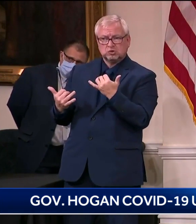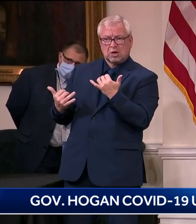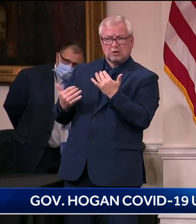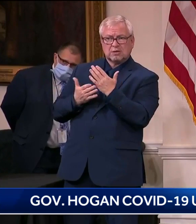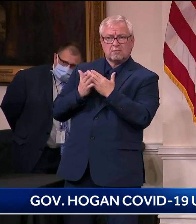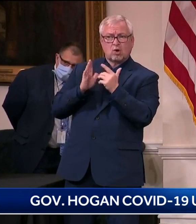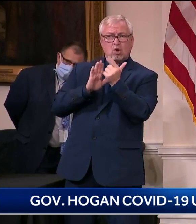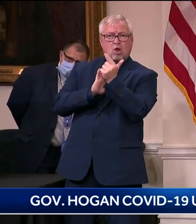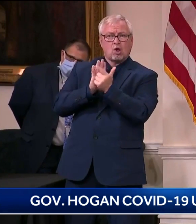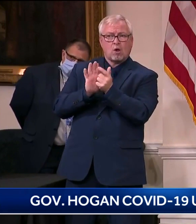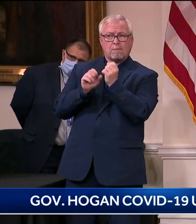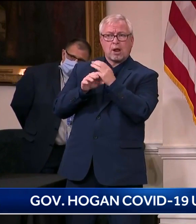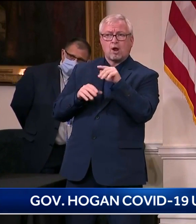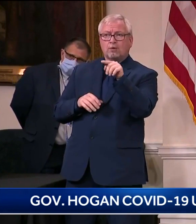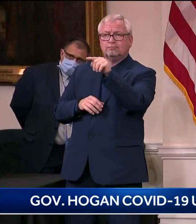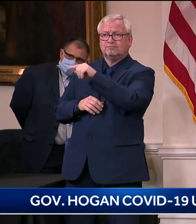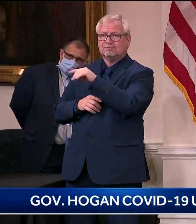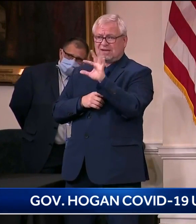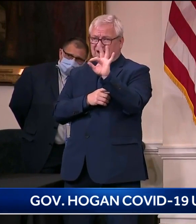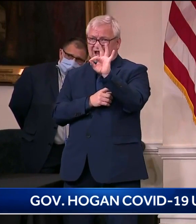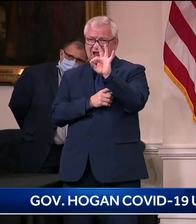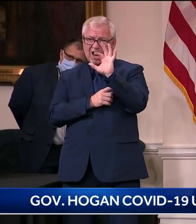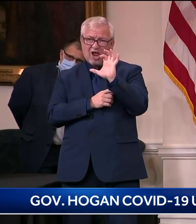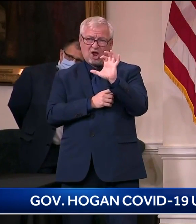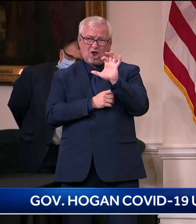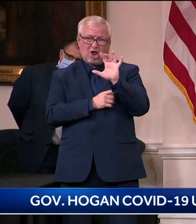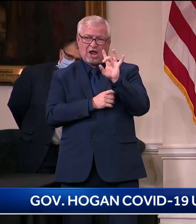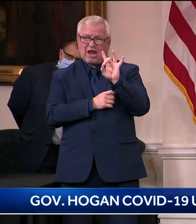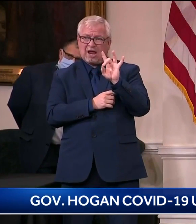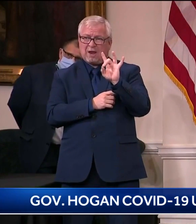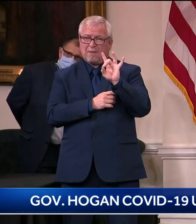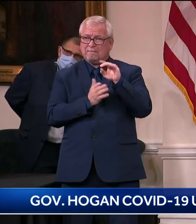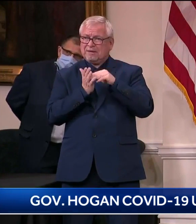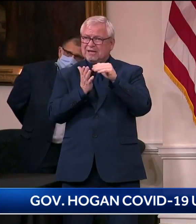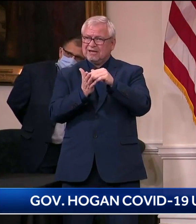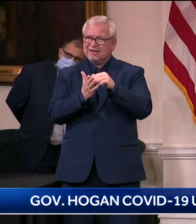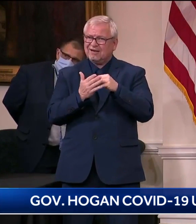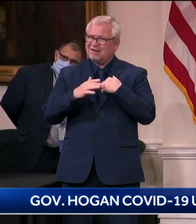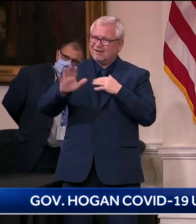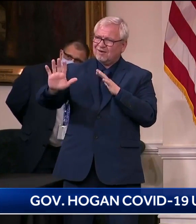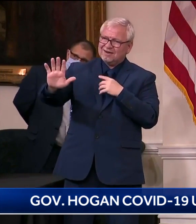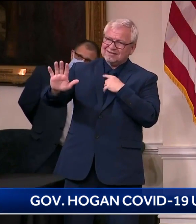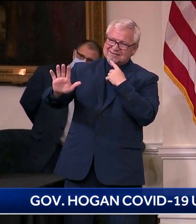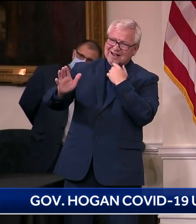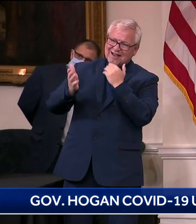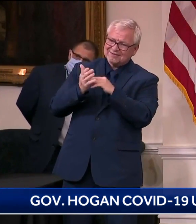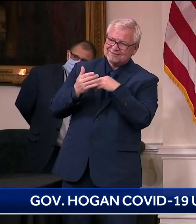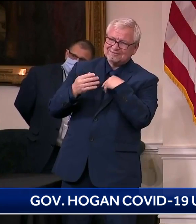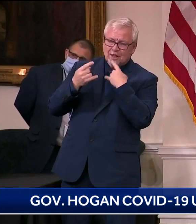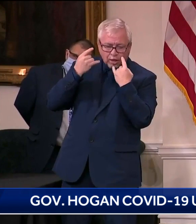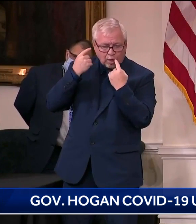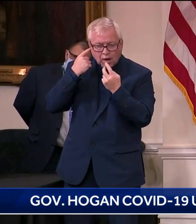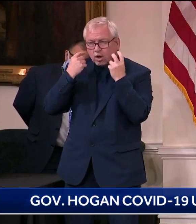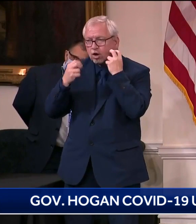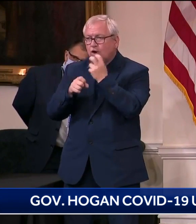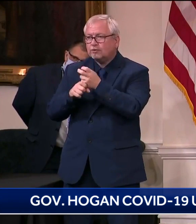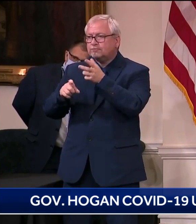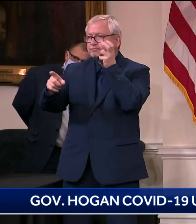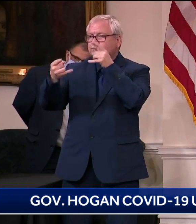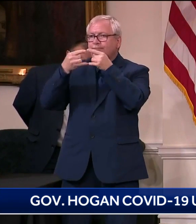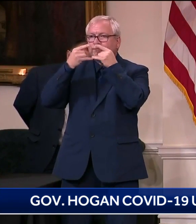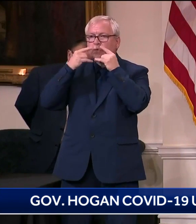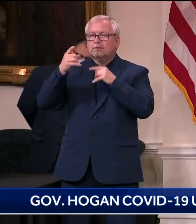[INDISCERNIBLE] GOV. HOGAN: SAY THAT AGAIN?